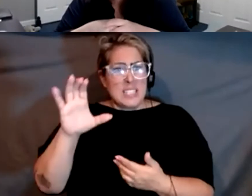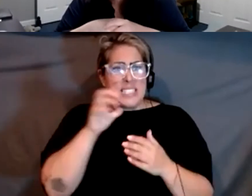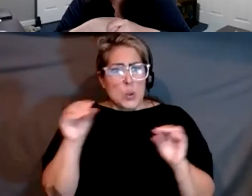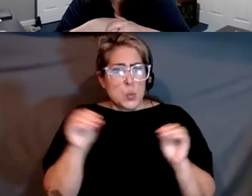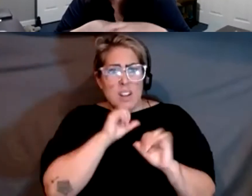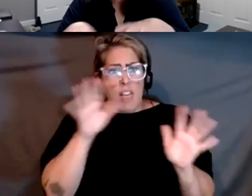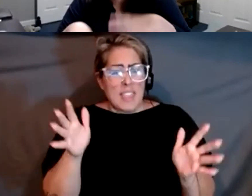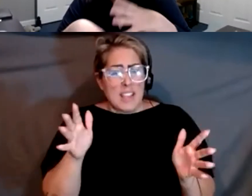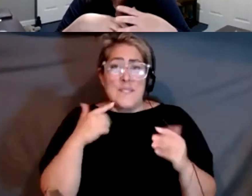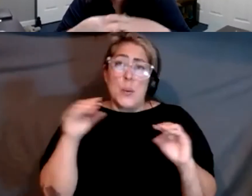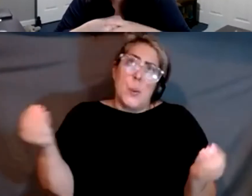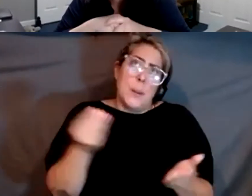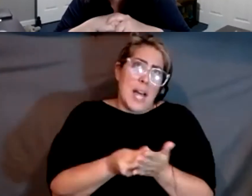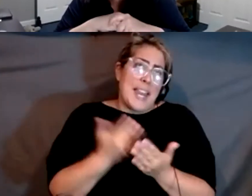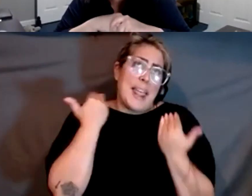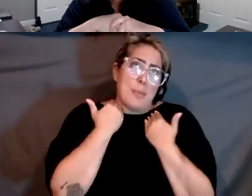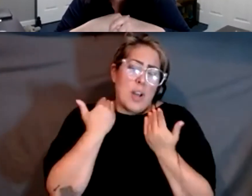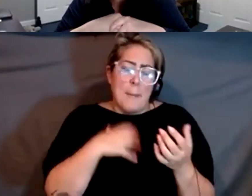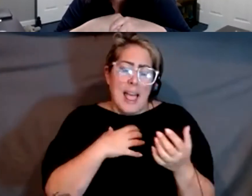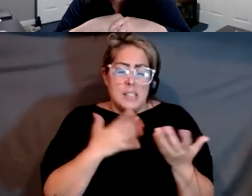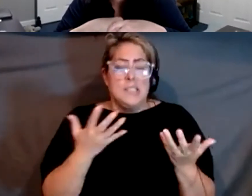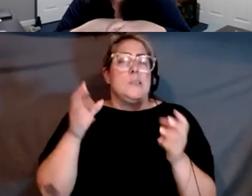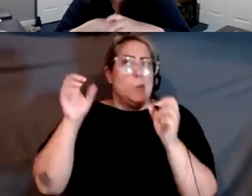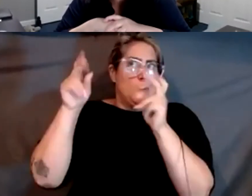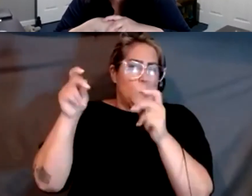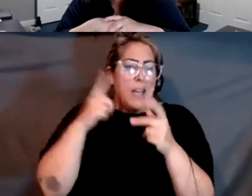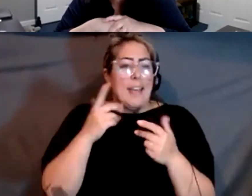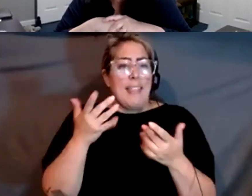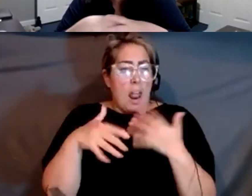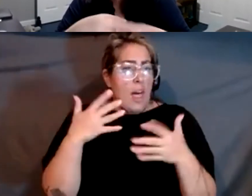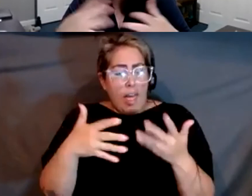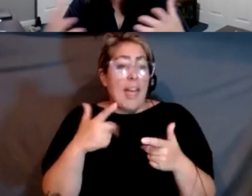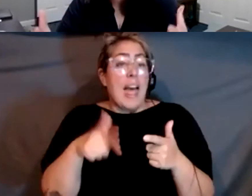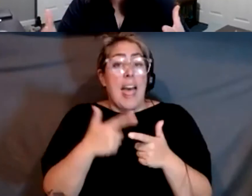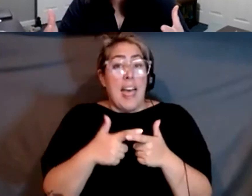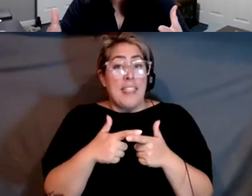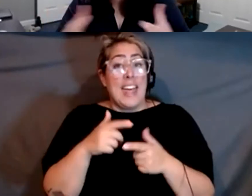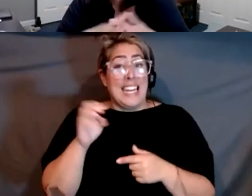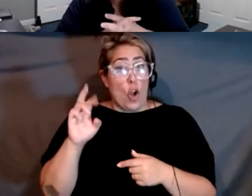Saying we don't have any money. And then ARP came through and we set there will be a lot of money. New York State has